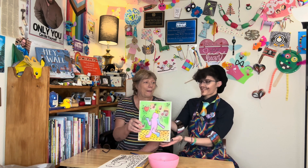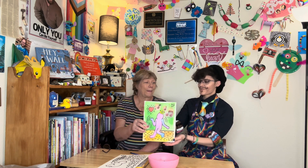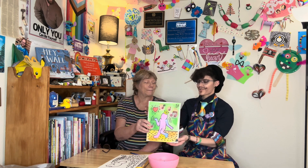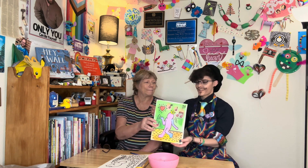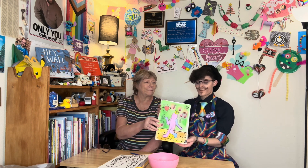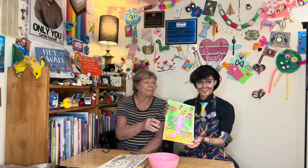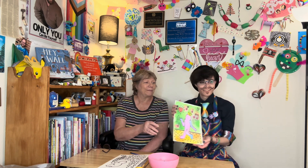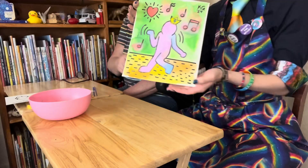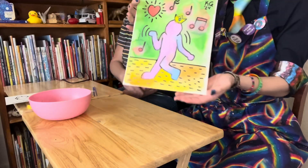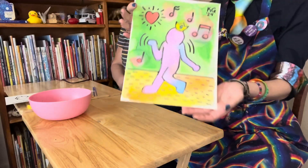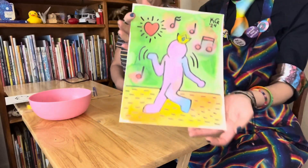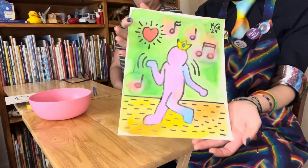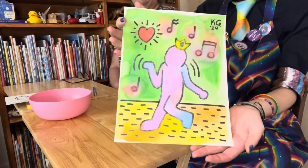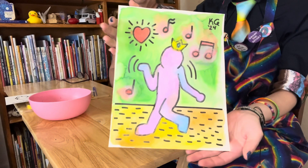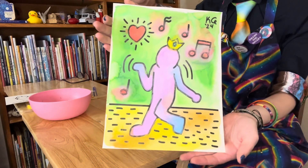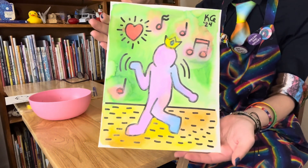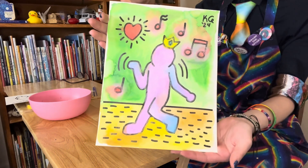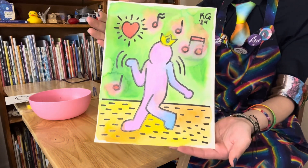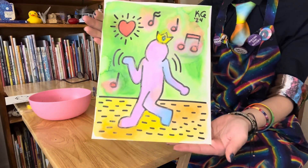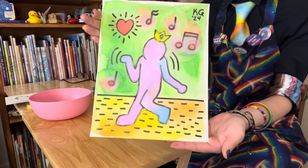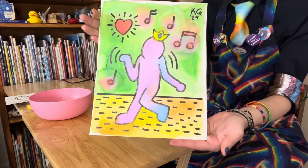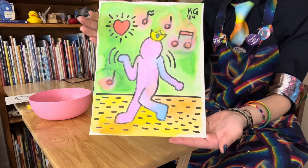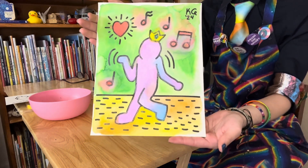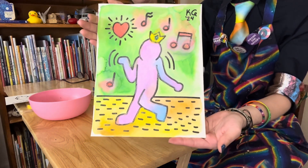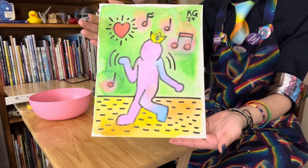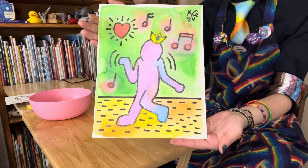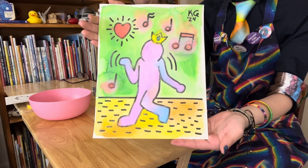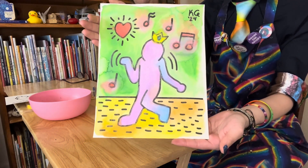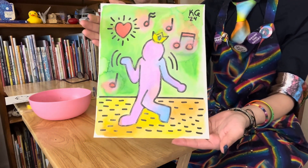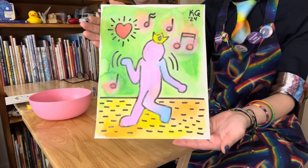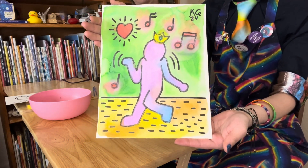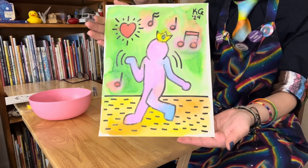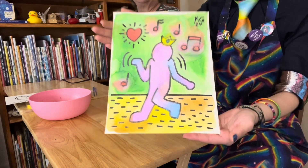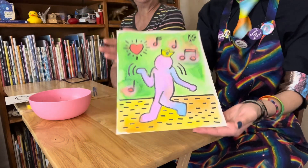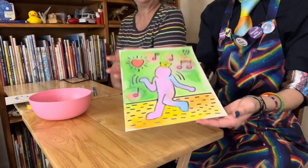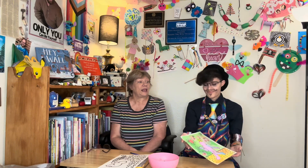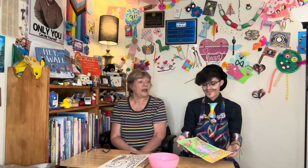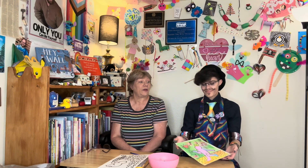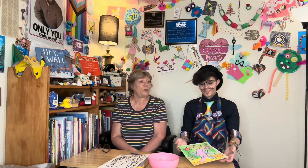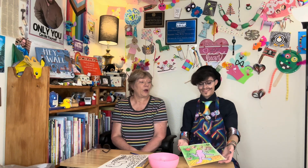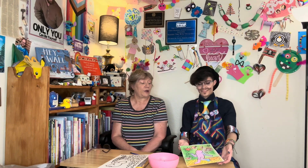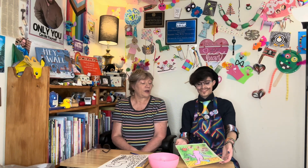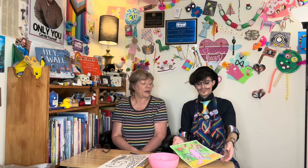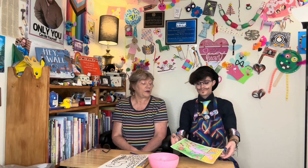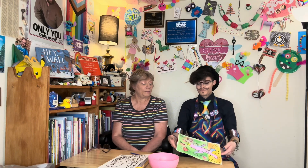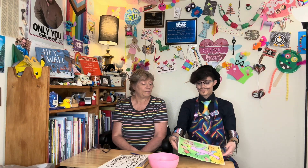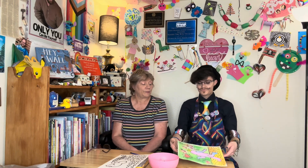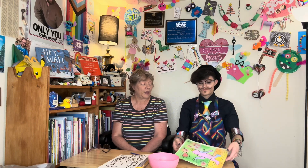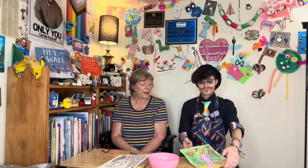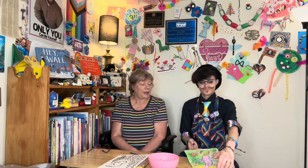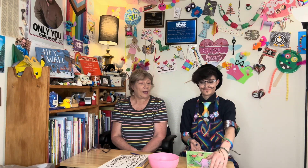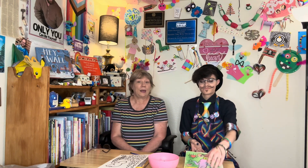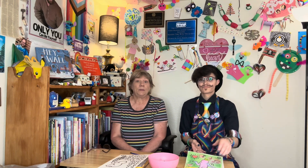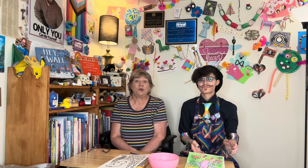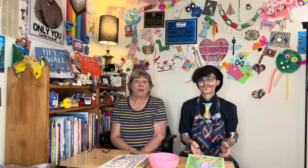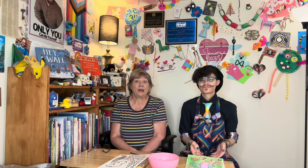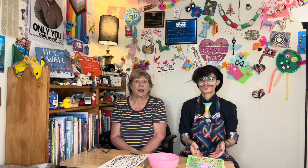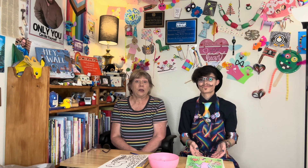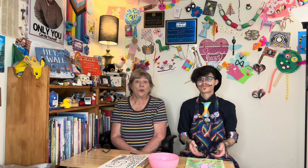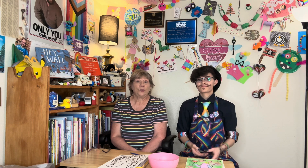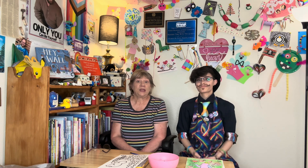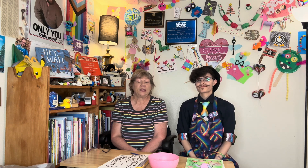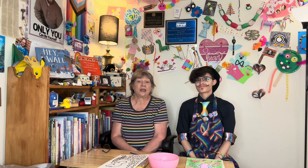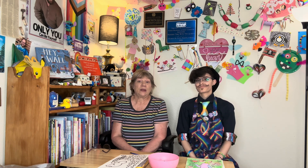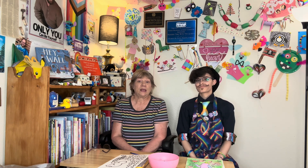this one. BARB: This piece is called Keith Haring Watercolor. You may not know who Keith Haring